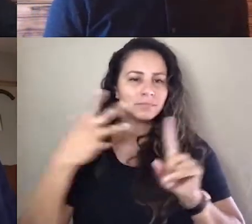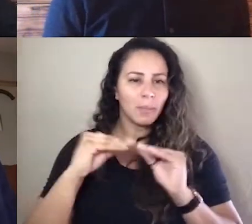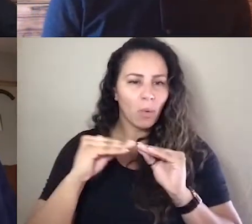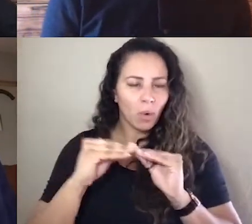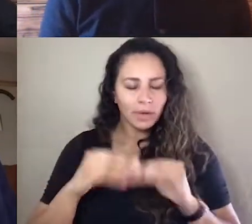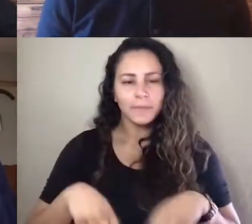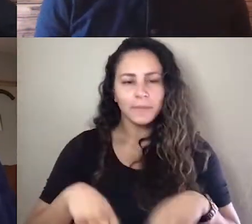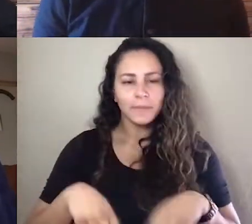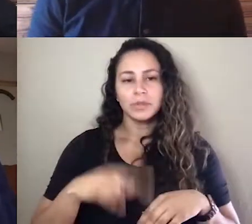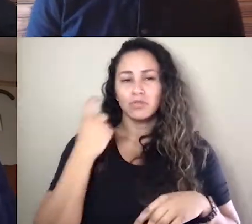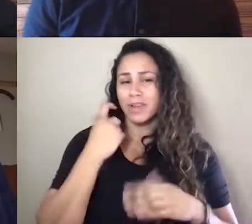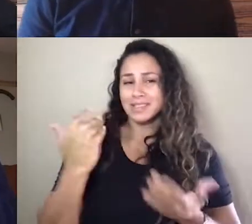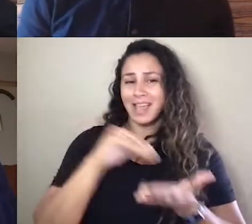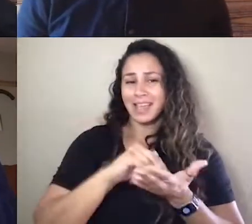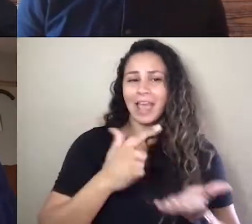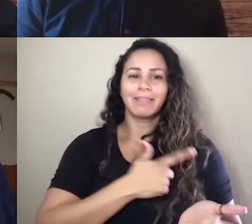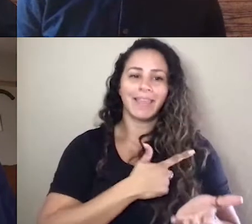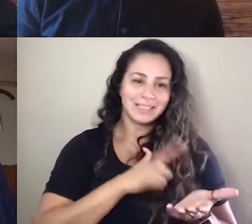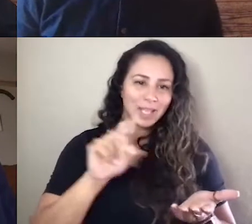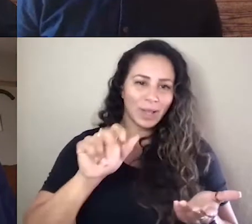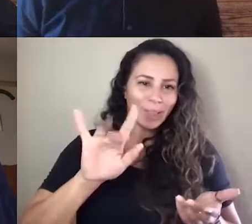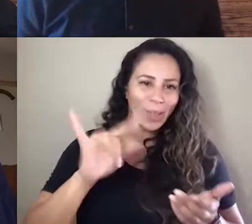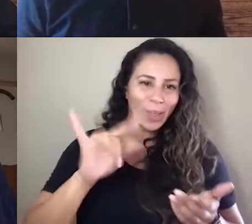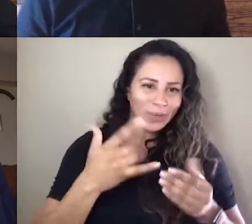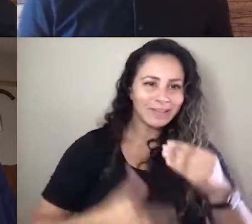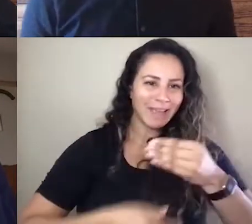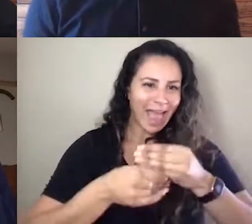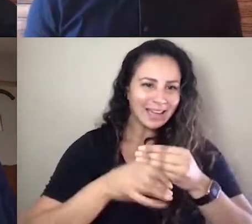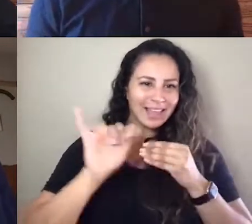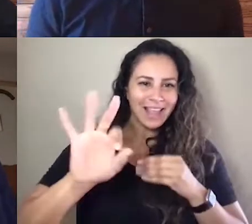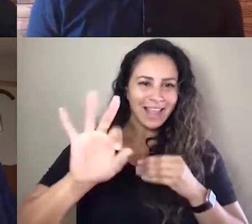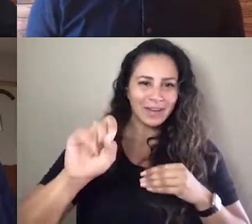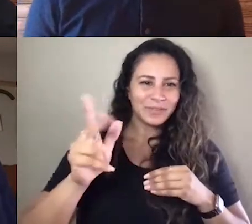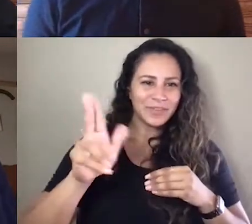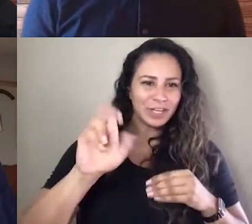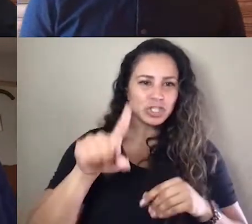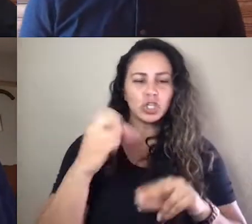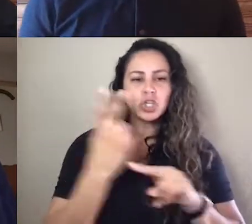AND RECENTLY ADDED THAT LAZY LOADING FEATURE TO SPEED